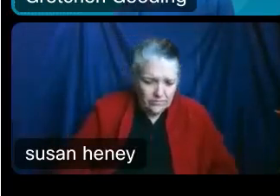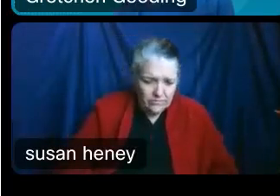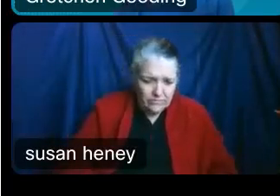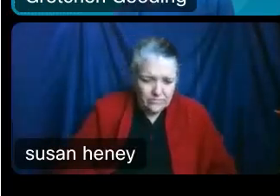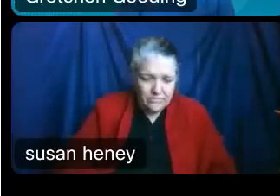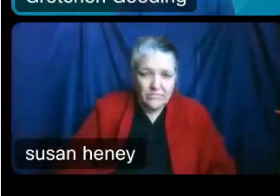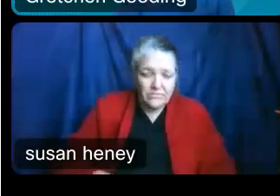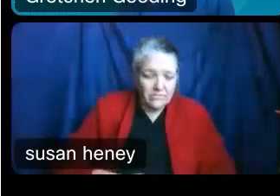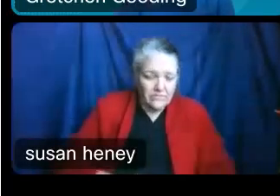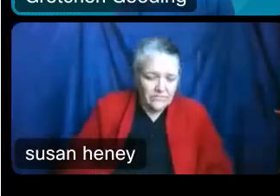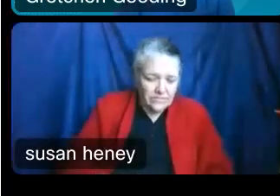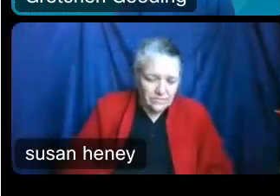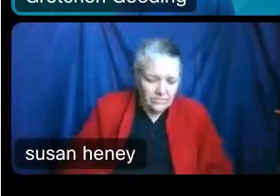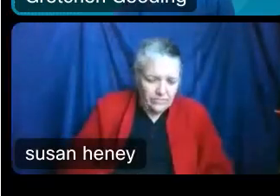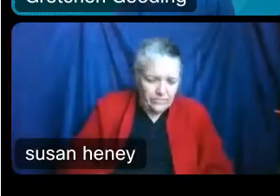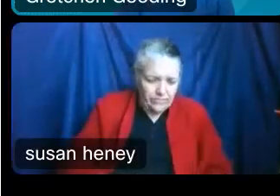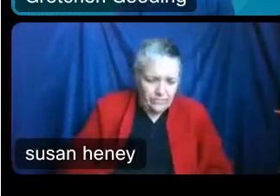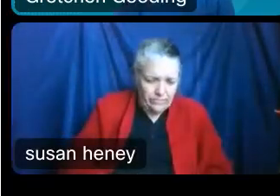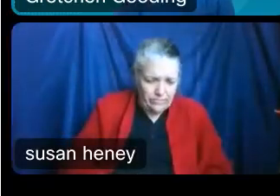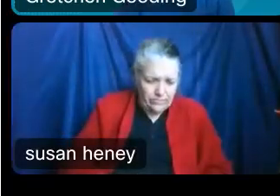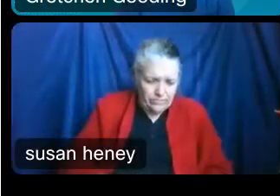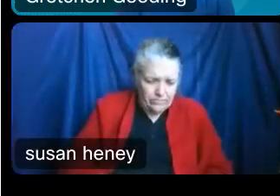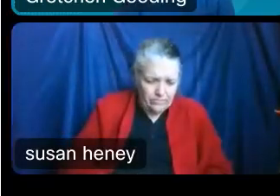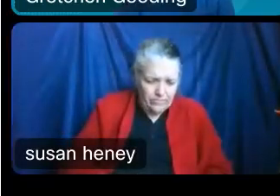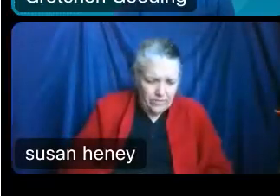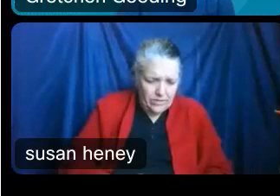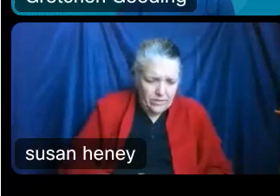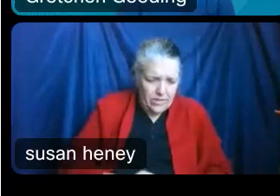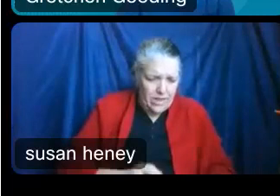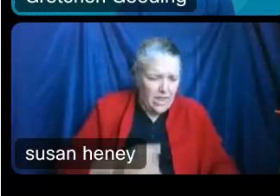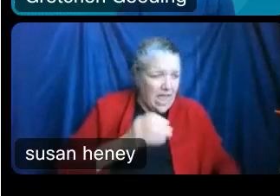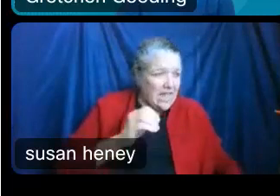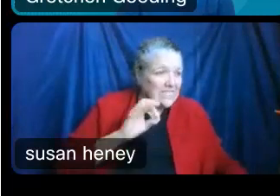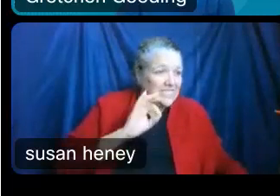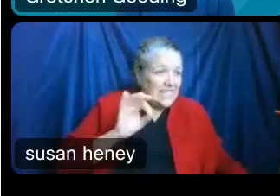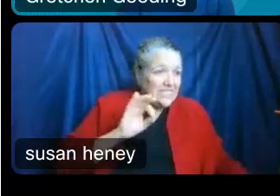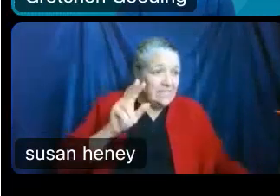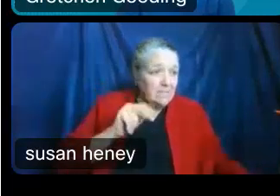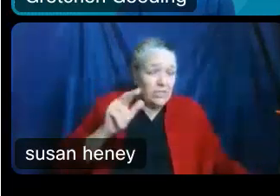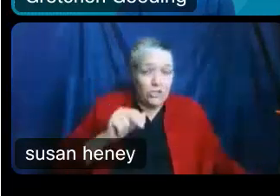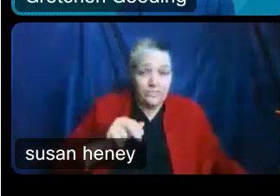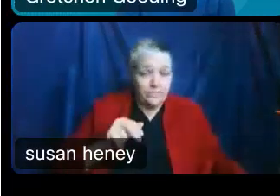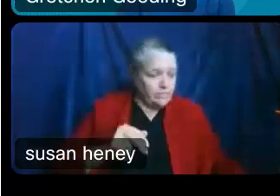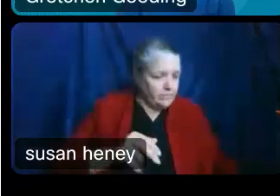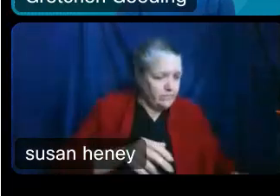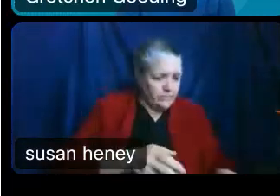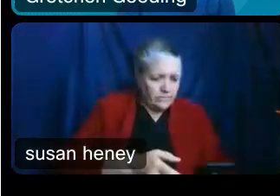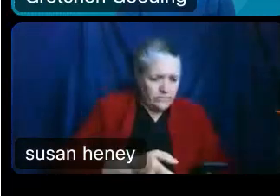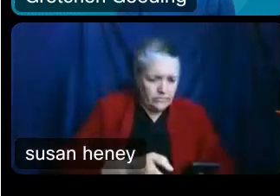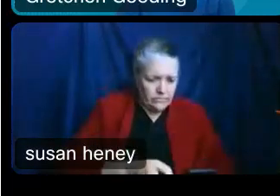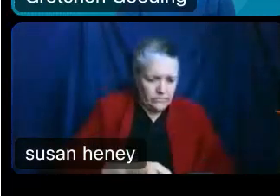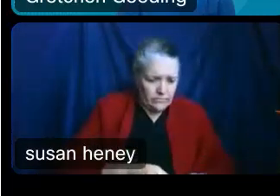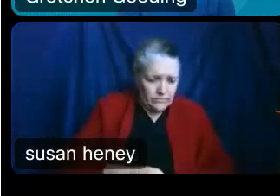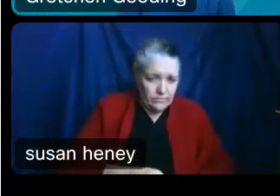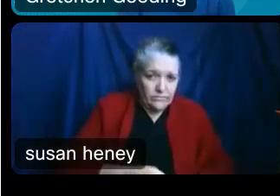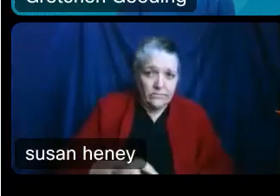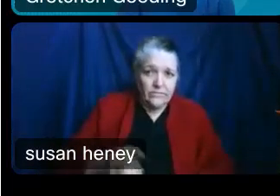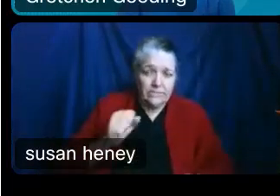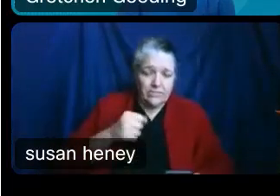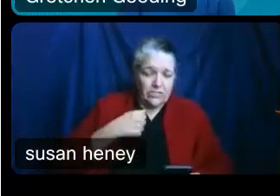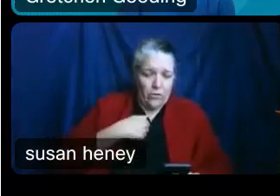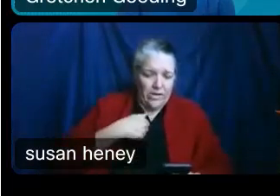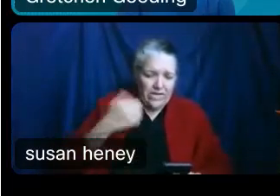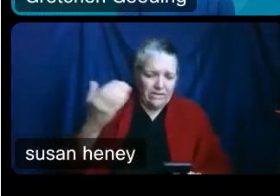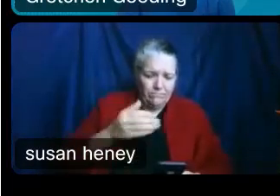Management and Census Business Builder that will be refreshed after December 7th.